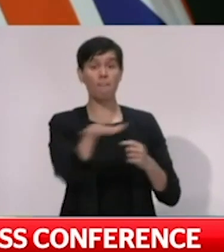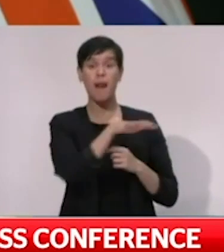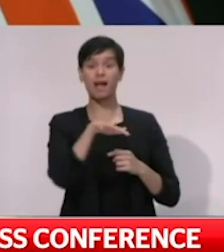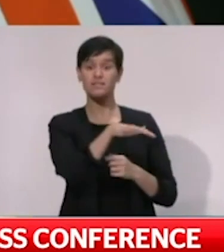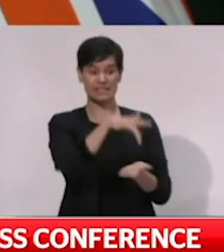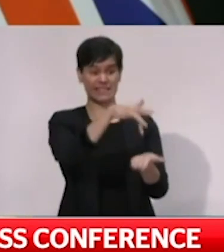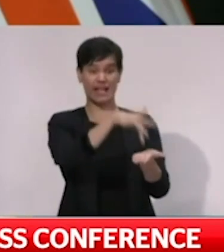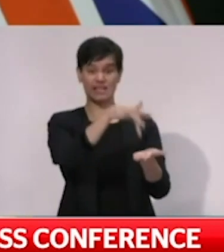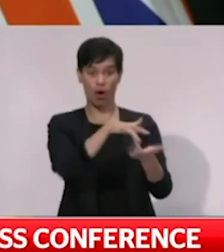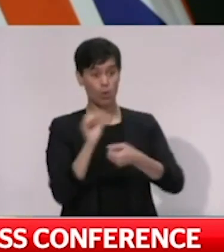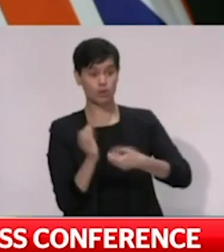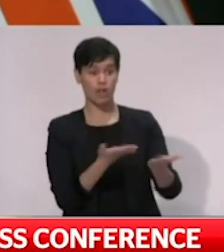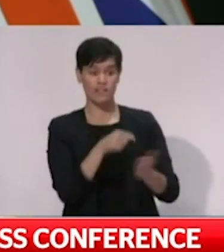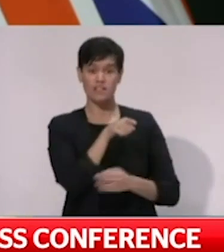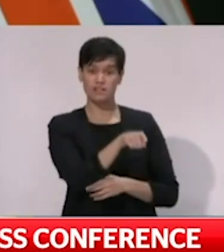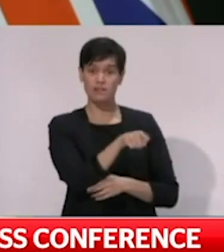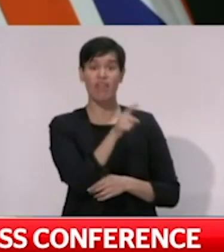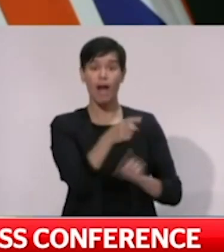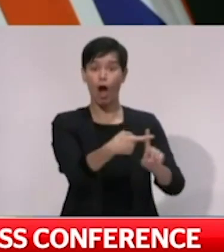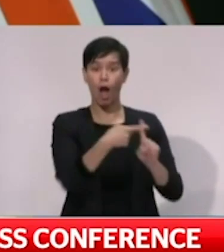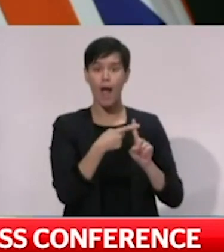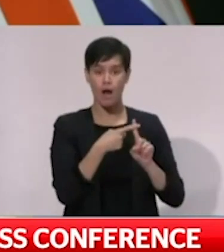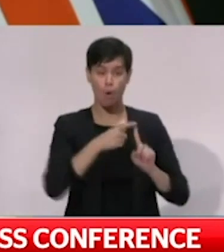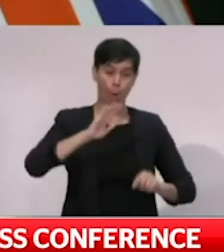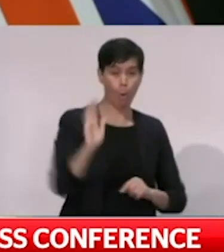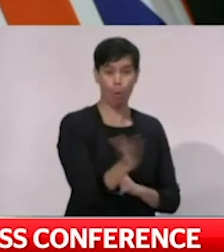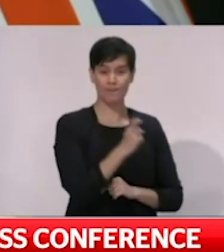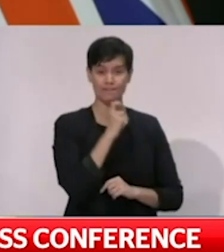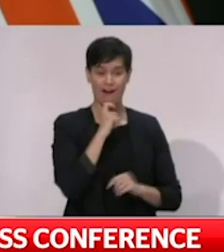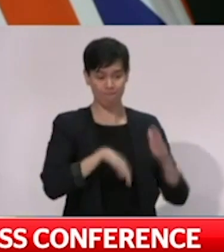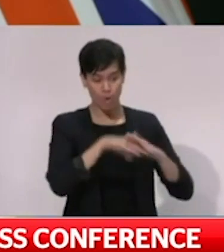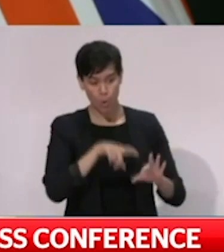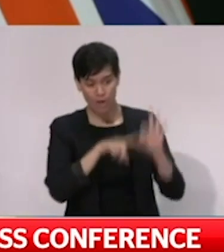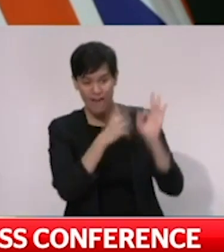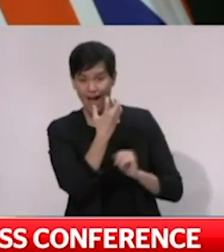The 100% funding band for teacher led early childhood education services